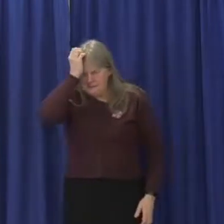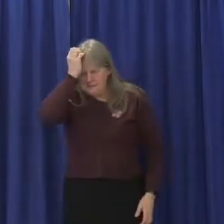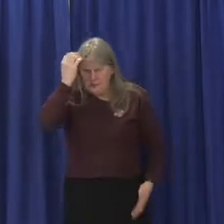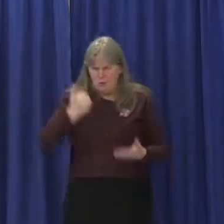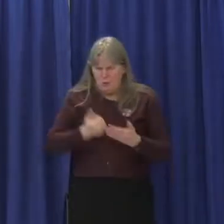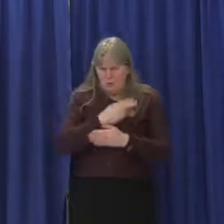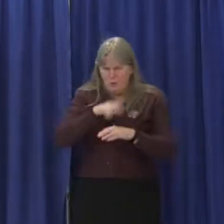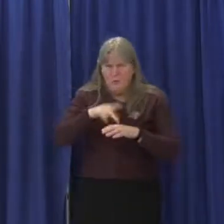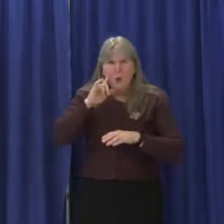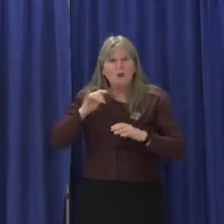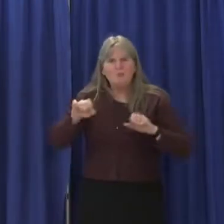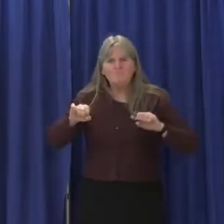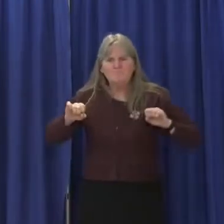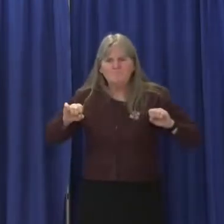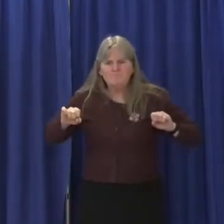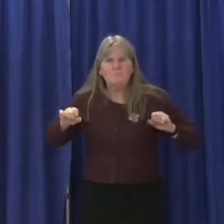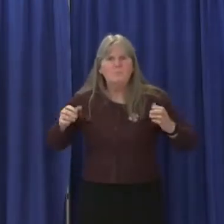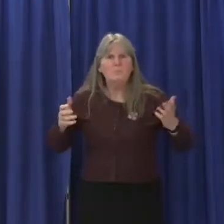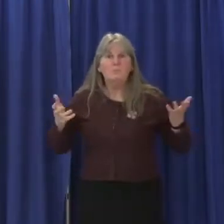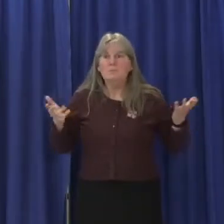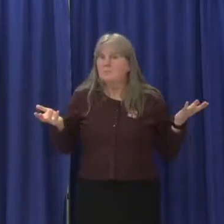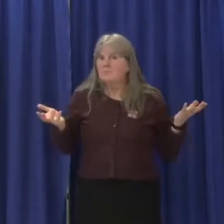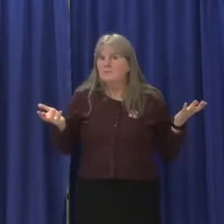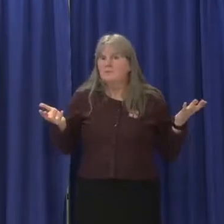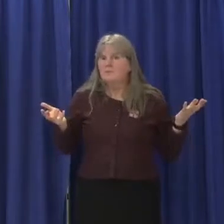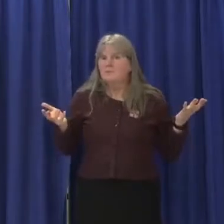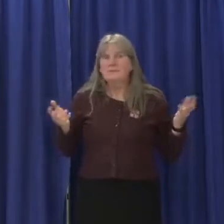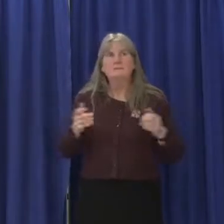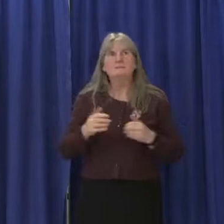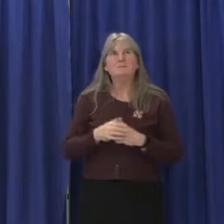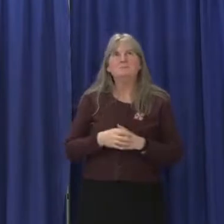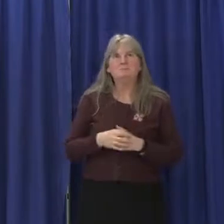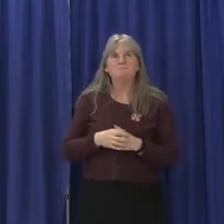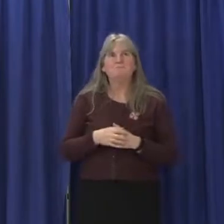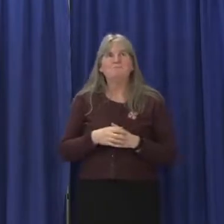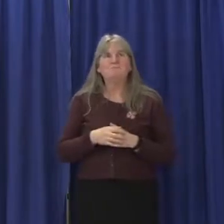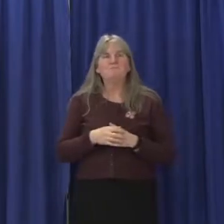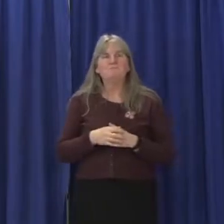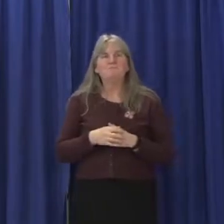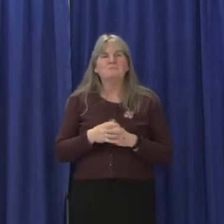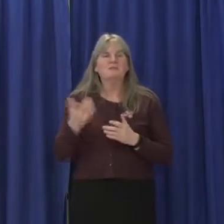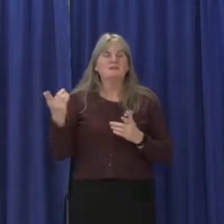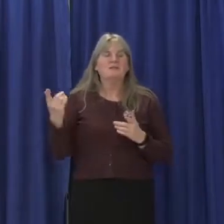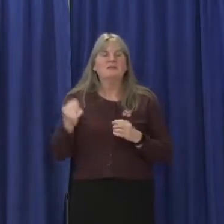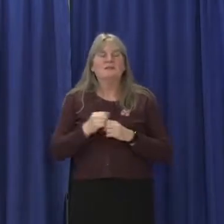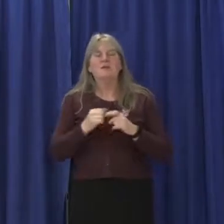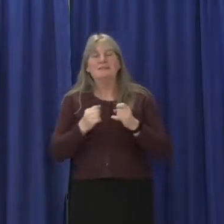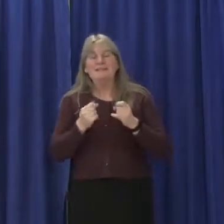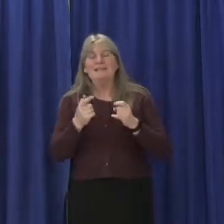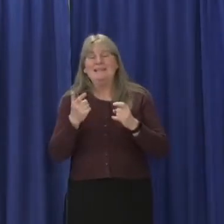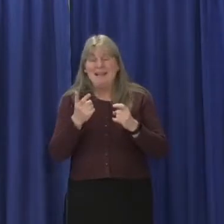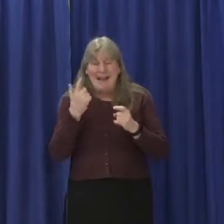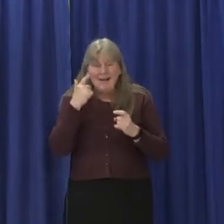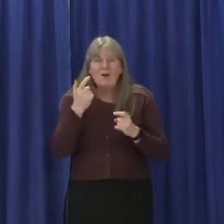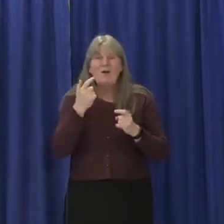I know we've used terminology in the past that the light's at the end of the tunnel, just need you to dig deep.